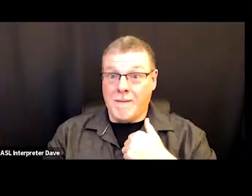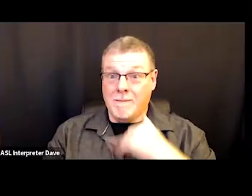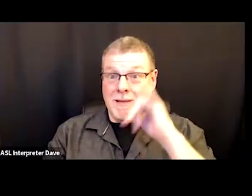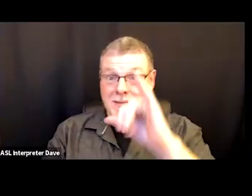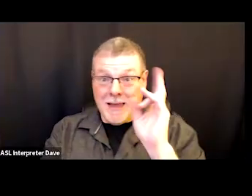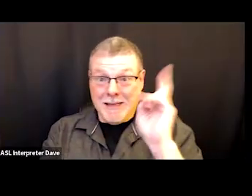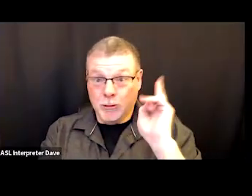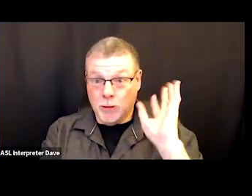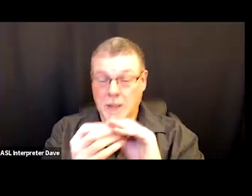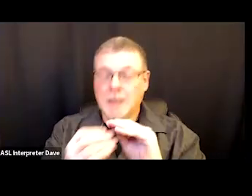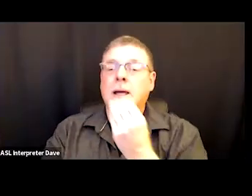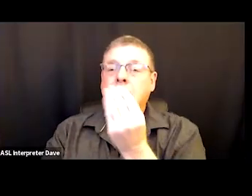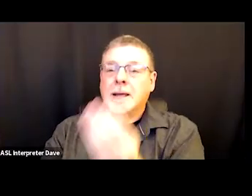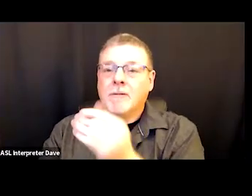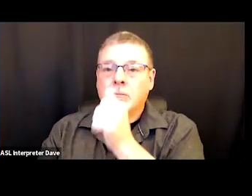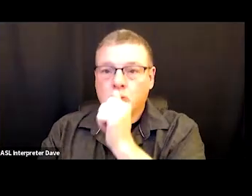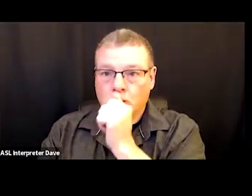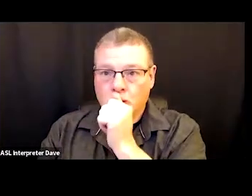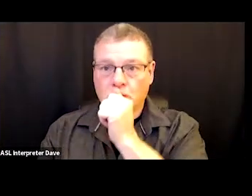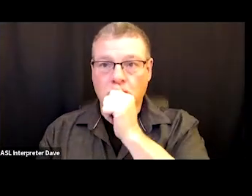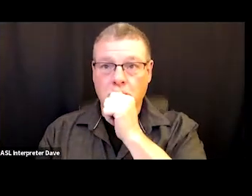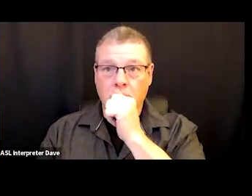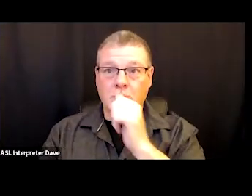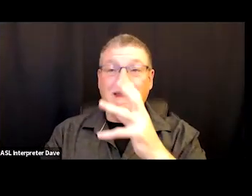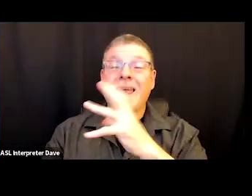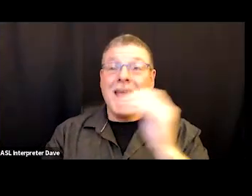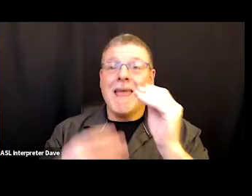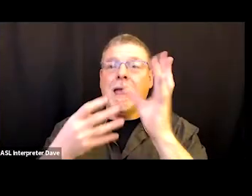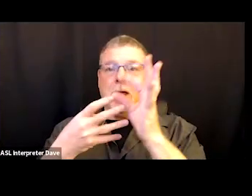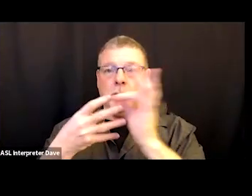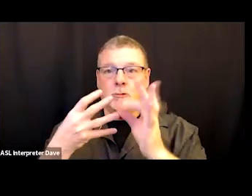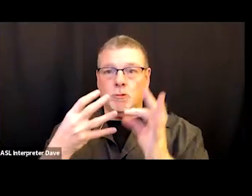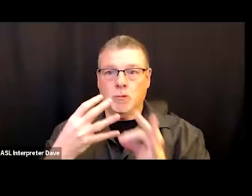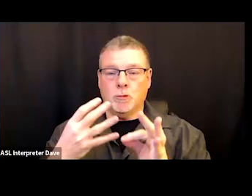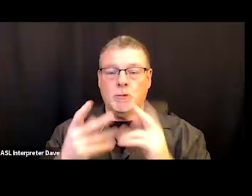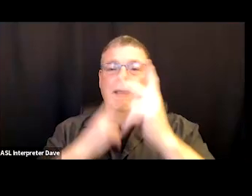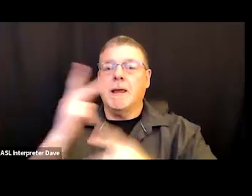and to give them the ability to choose the testing methodology.